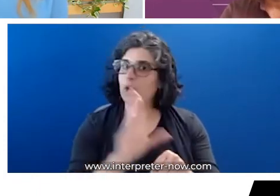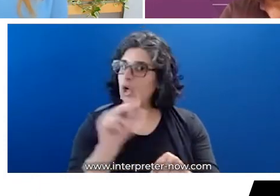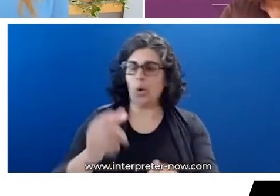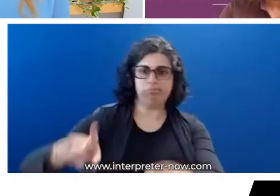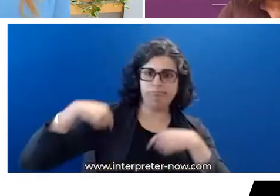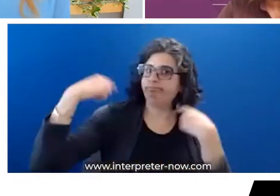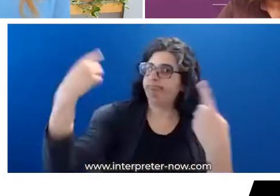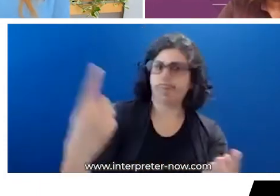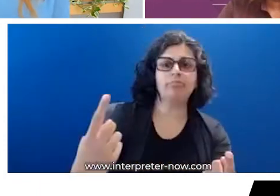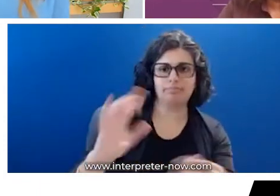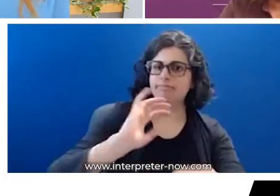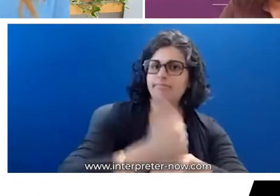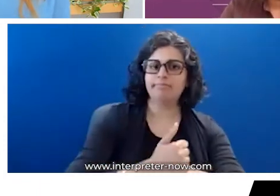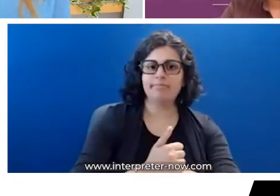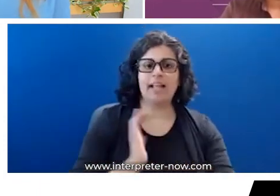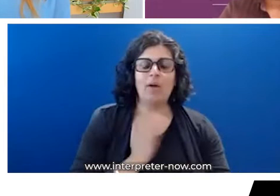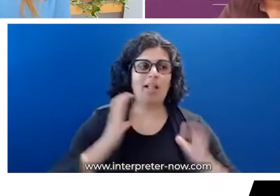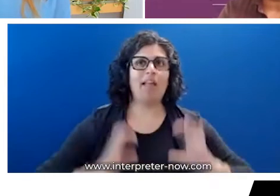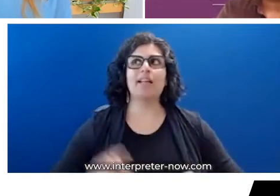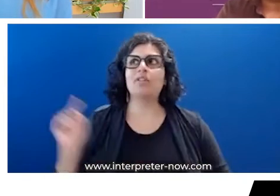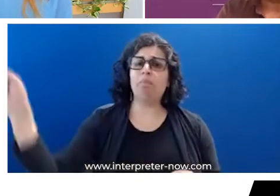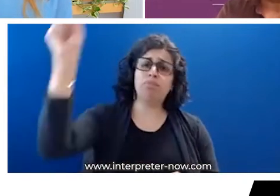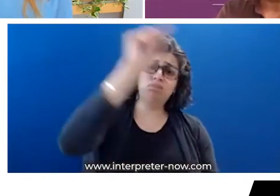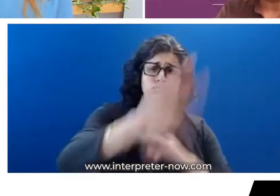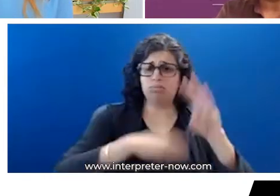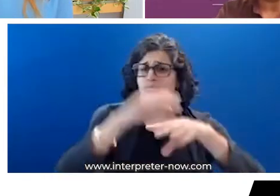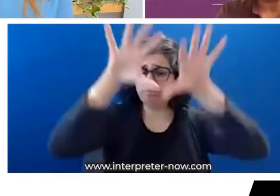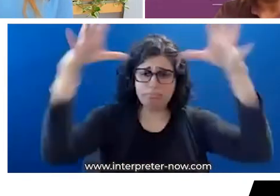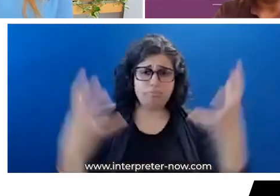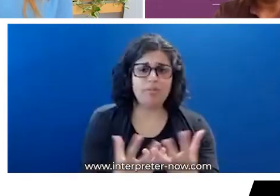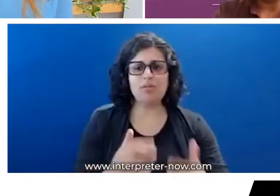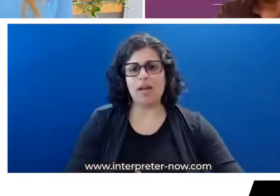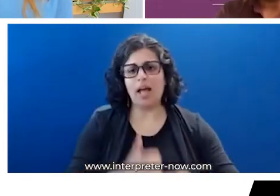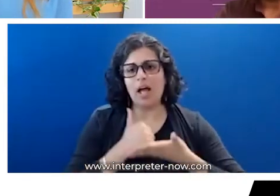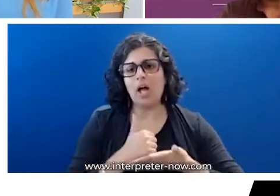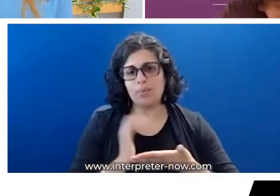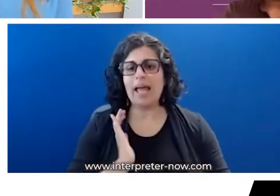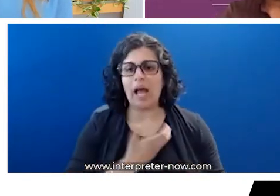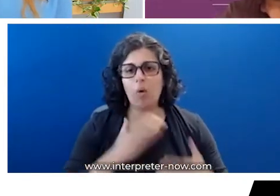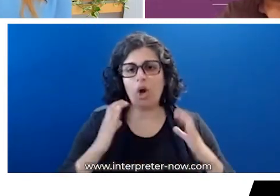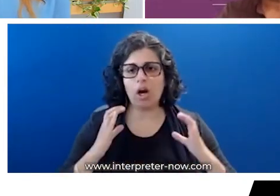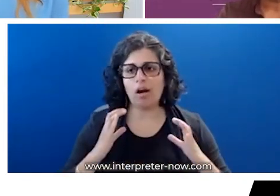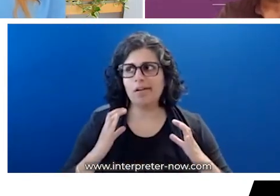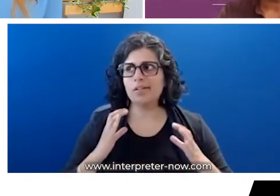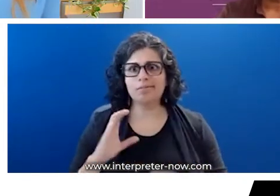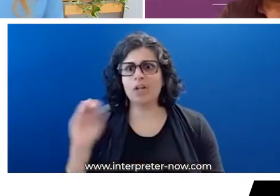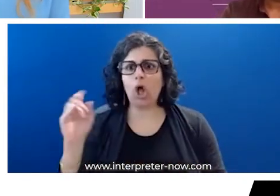Our clients are all over, so it serves us well for our colleagues to be all over as well. Awesome.